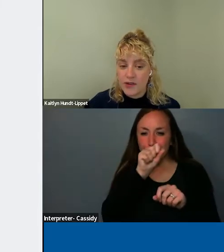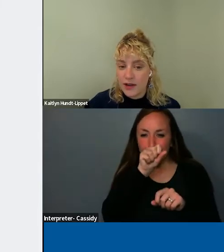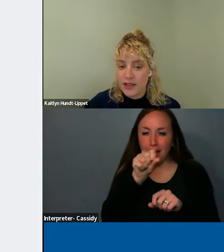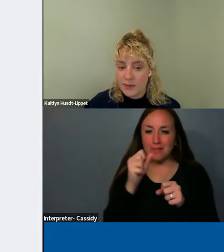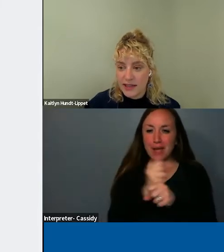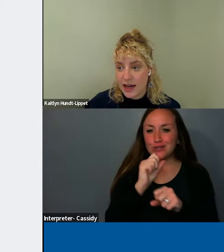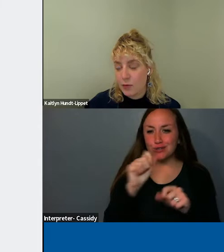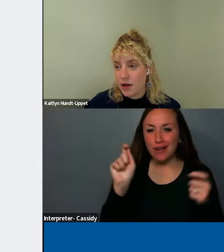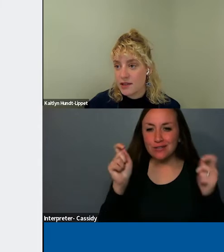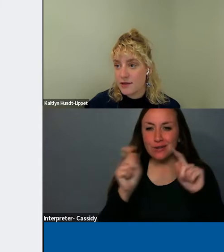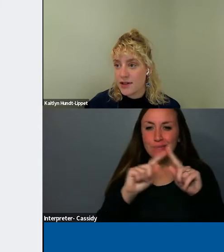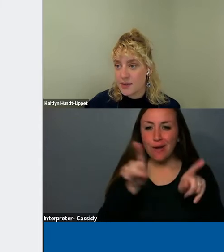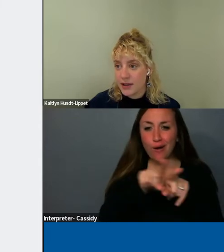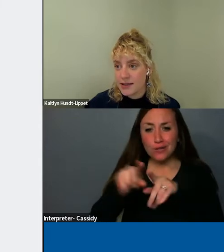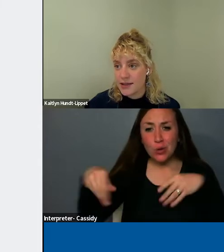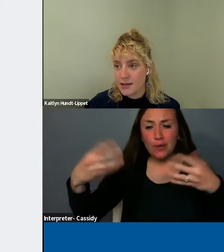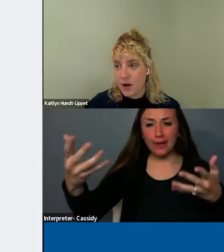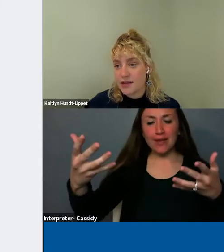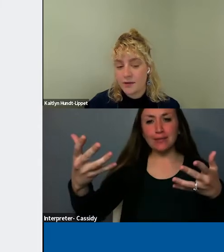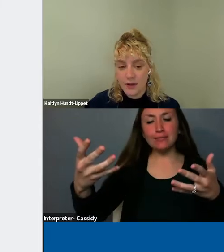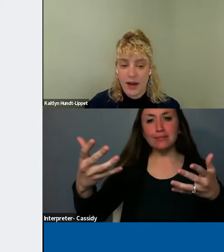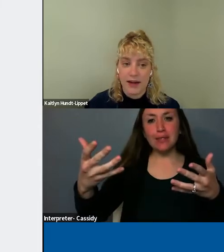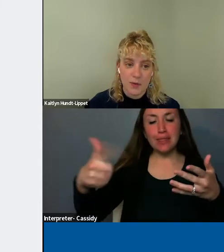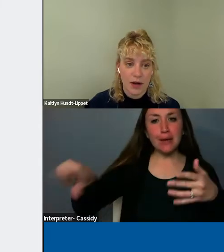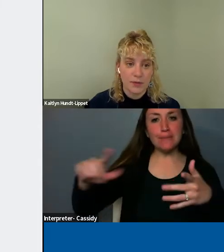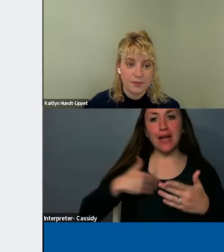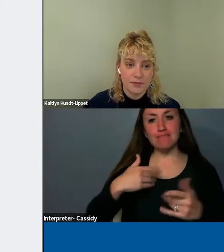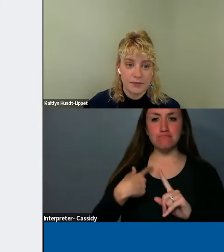but also giving space to have positive experiences and positive feedback as well.